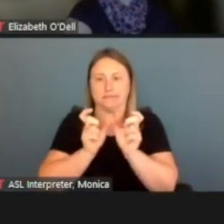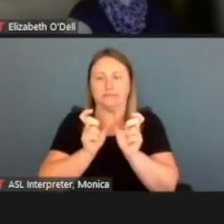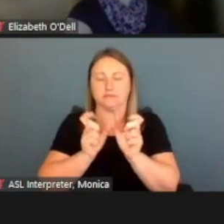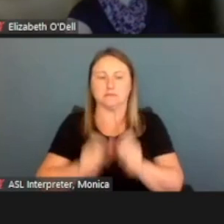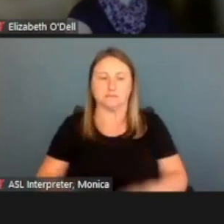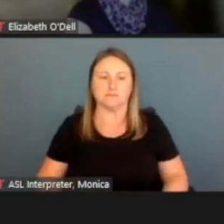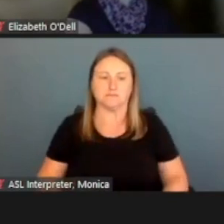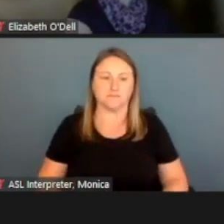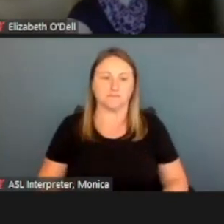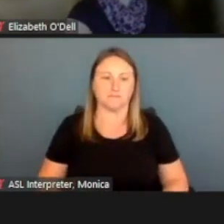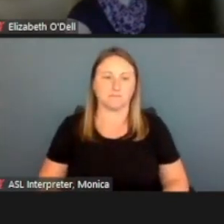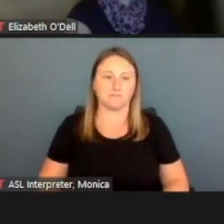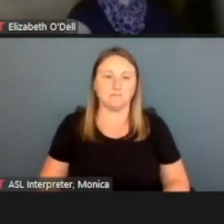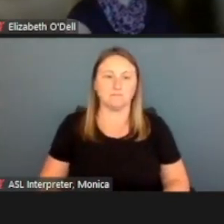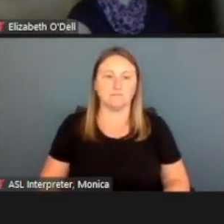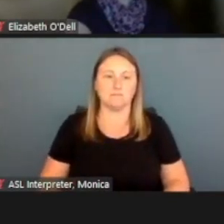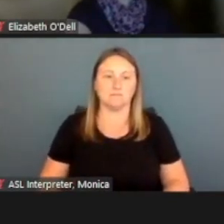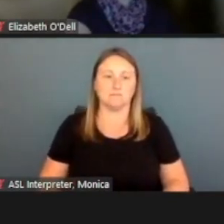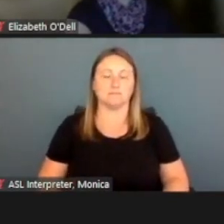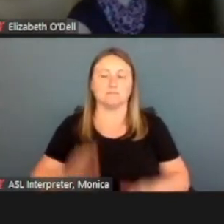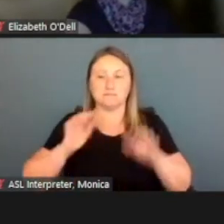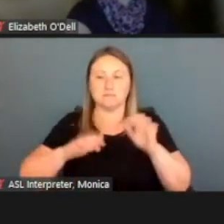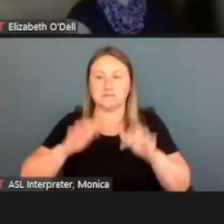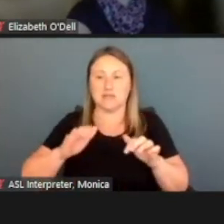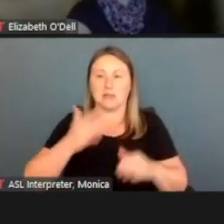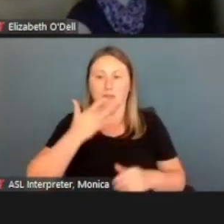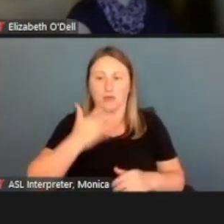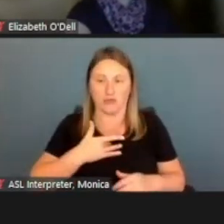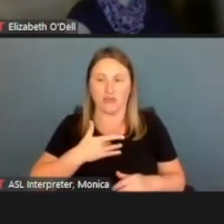And we'll go ahead and enter the date of birth for Fernando.